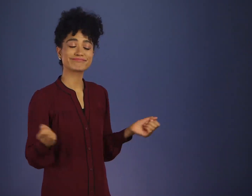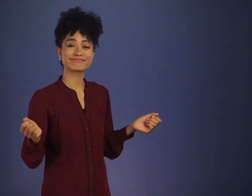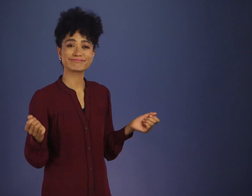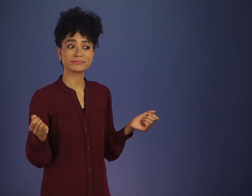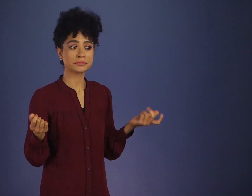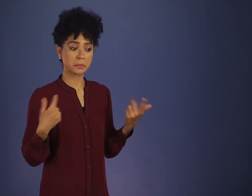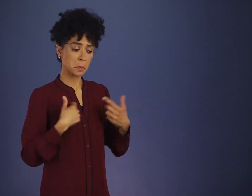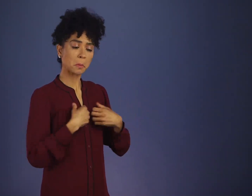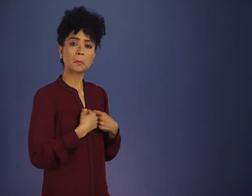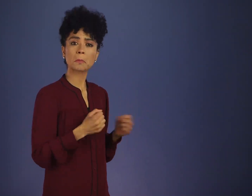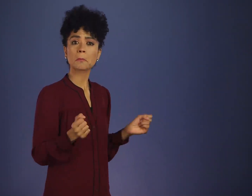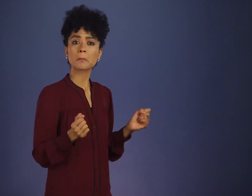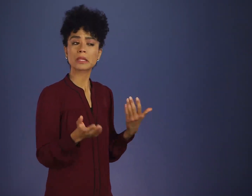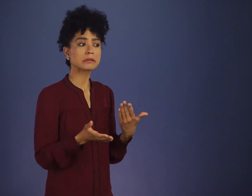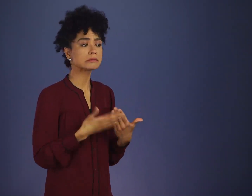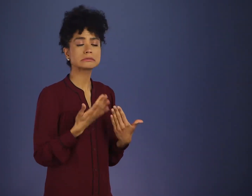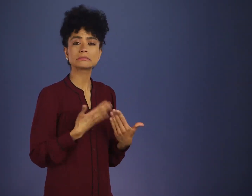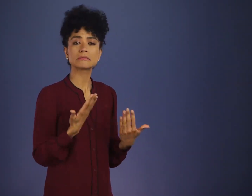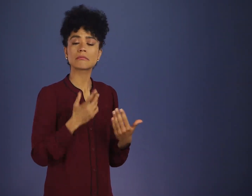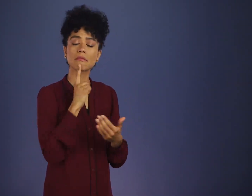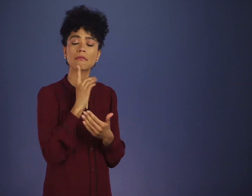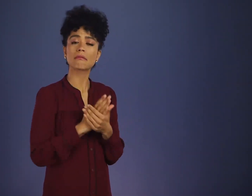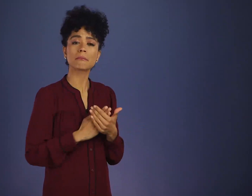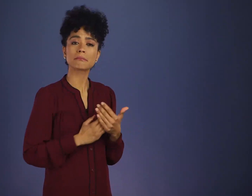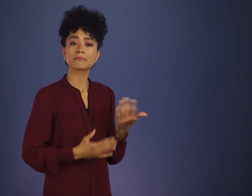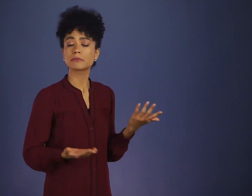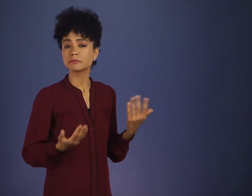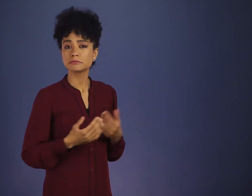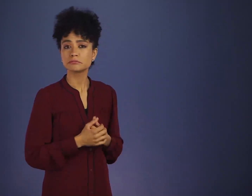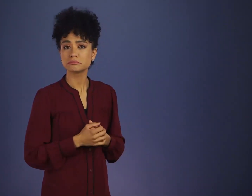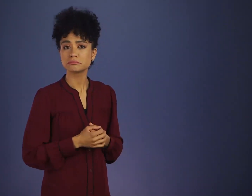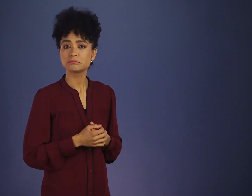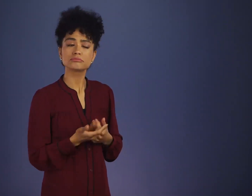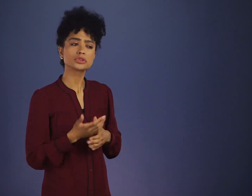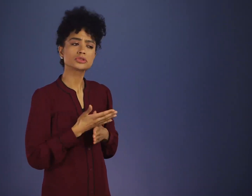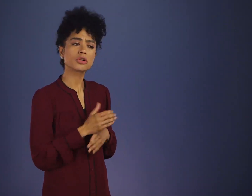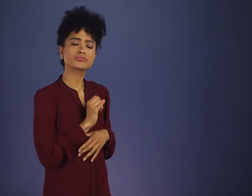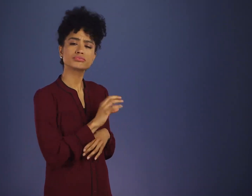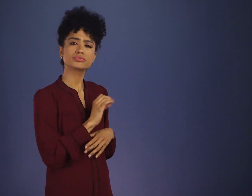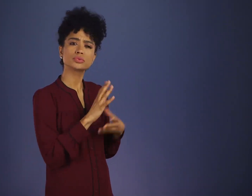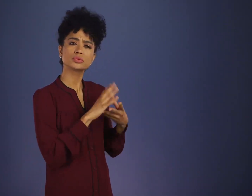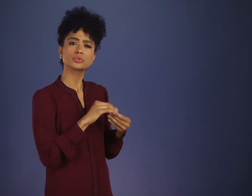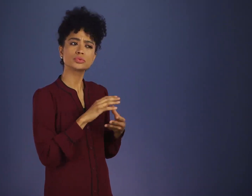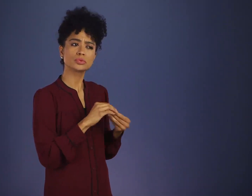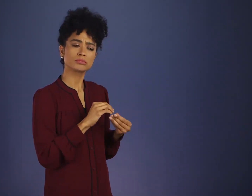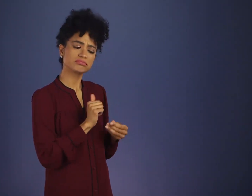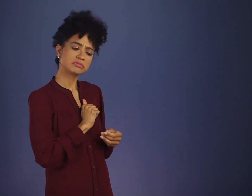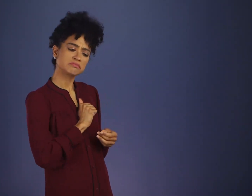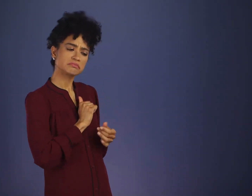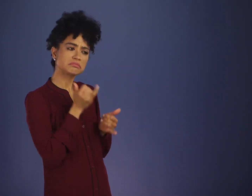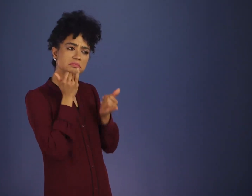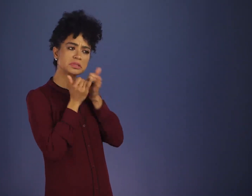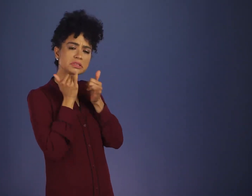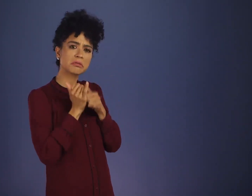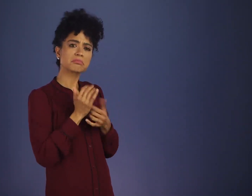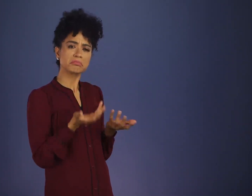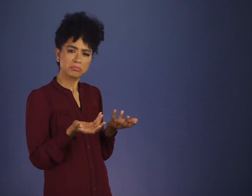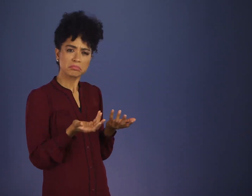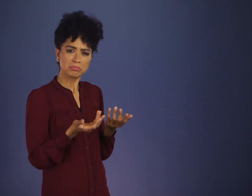This the sponsor promptly proves by talking freely and easily, and without exhibitionism, about his own defects,